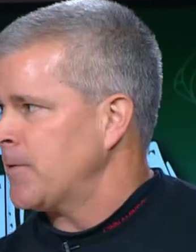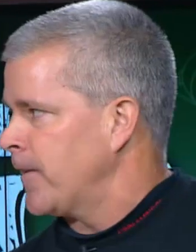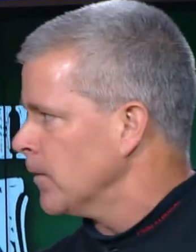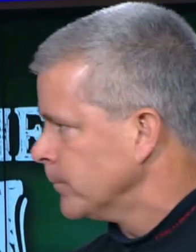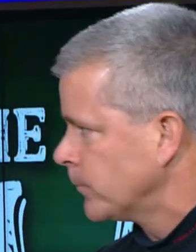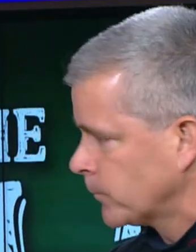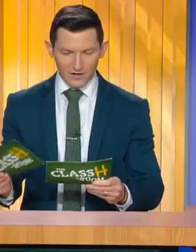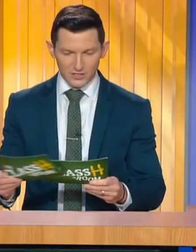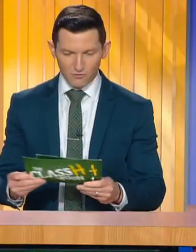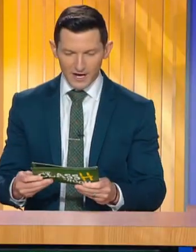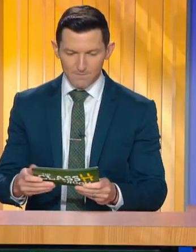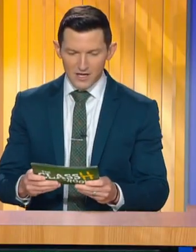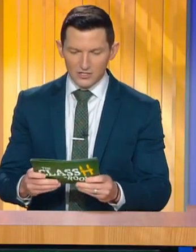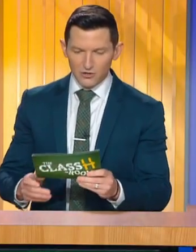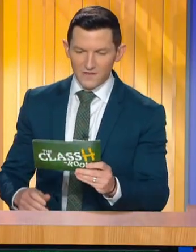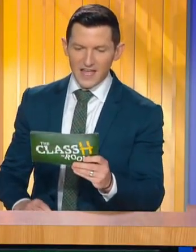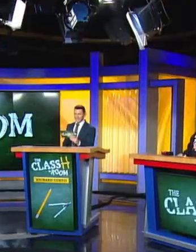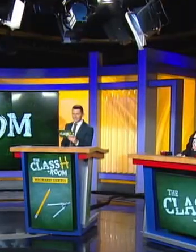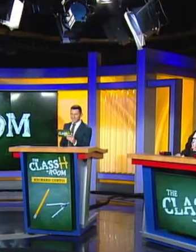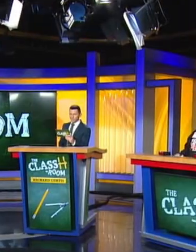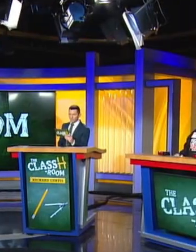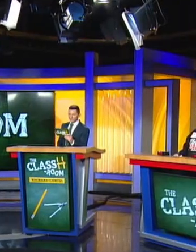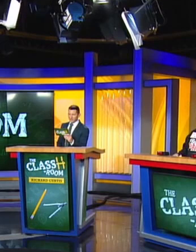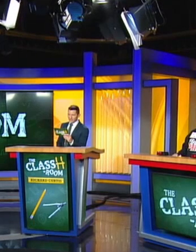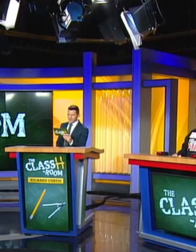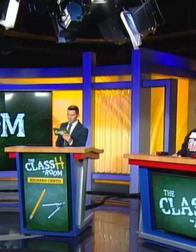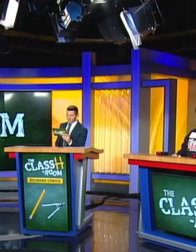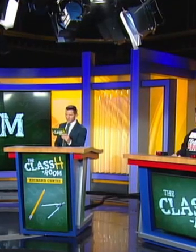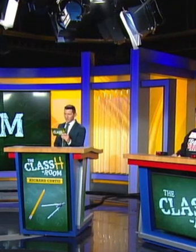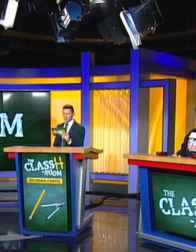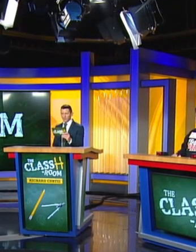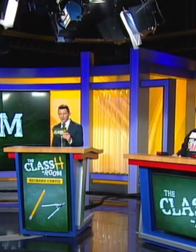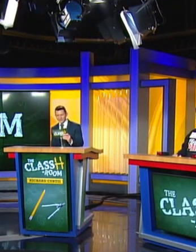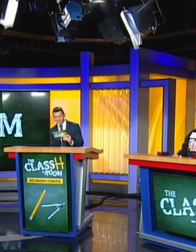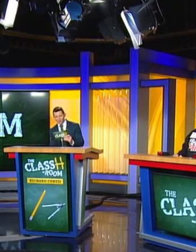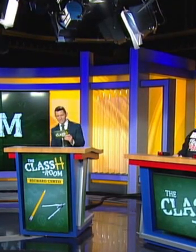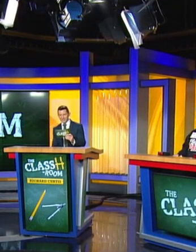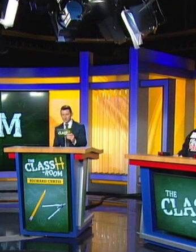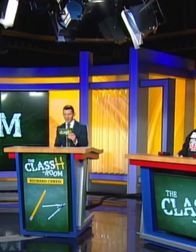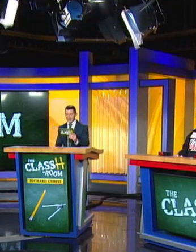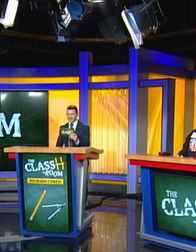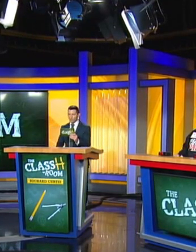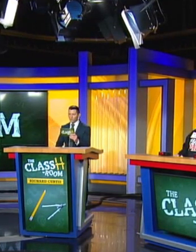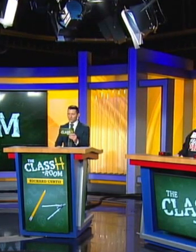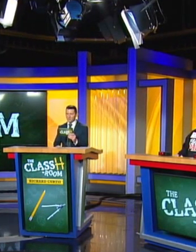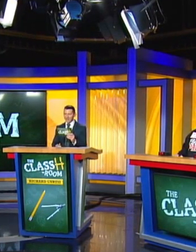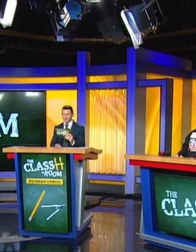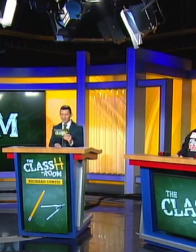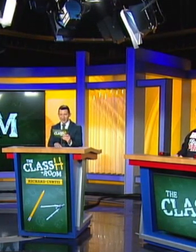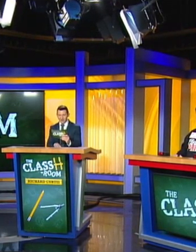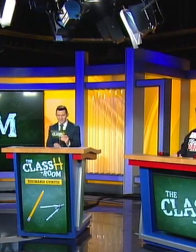GET UP TO 20 POINTS. WHAT IS THE TERM FOR ONE-HALF OF A SPHERE LIKE EITHER OF THE WHAT IS THE TERM FOR ONE-HALF OF A SPHERE LIKE EITHER OF THE HALVES OF EARTH, NORTHERN, A SPHERE LIKE EITHER OF THE HALVES OF EARTH, NORTHERN, SURGEON, EASTERN OR WESTERN.